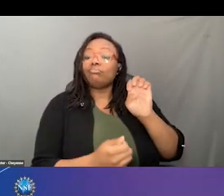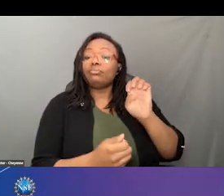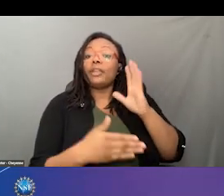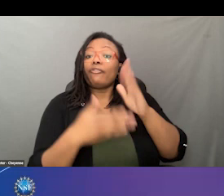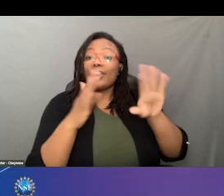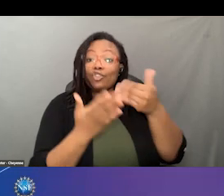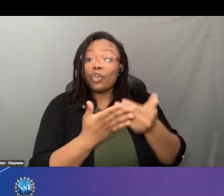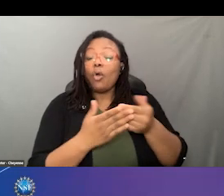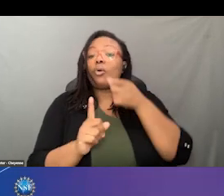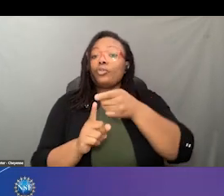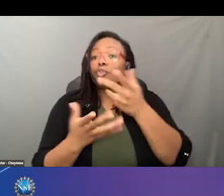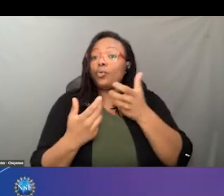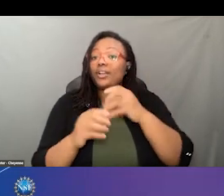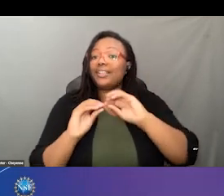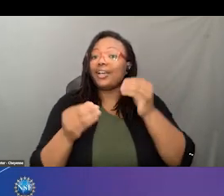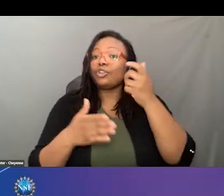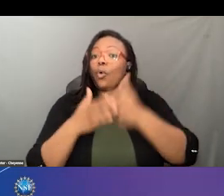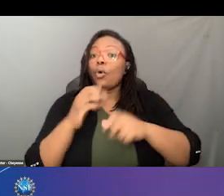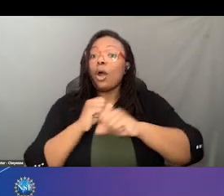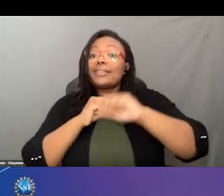So if you are looking to get a no-cost extension,